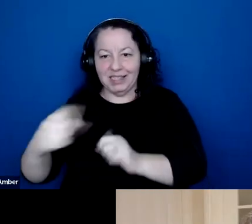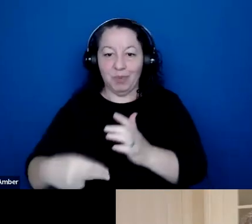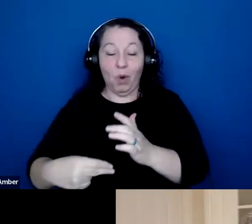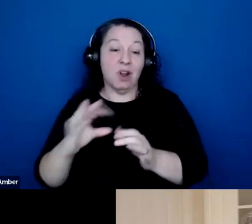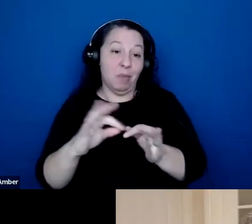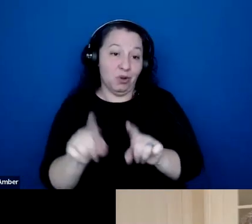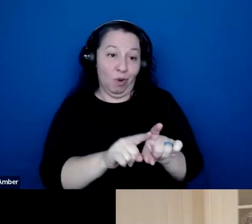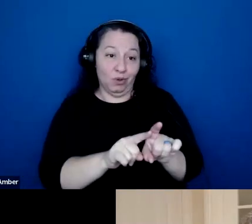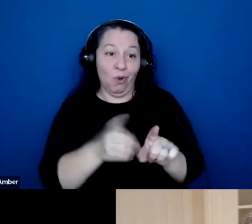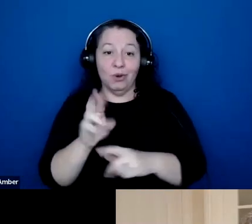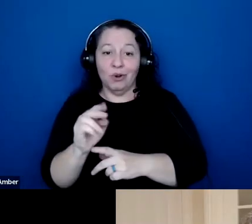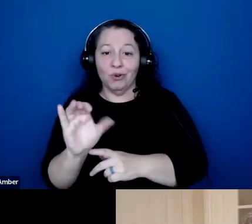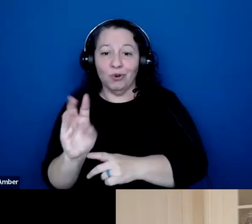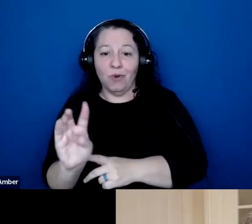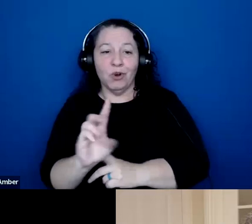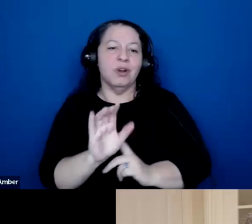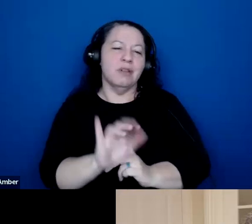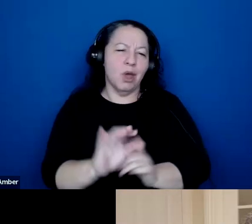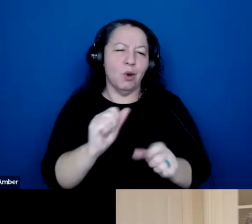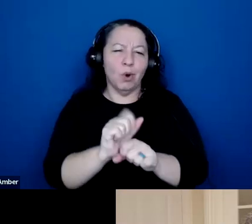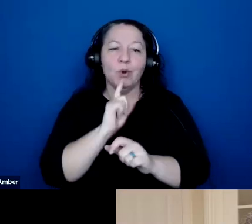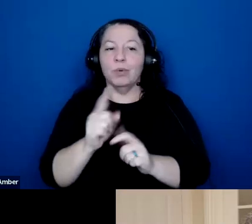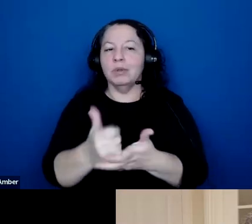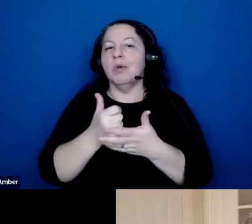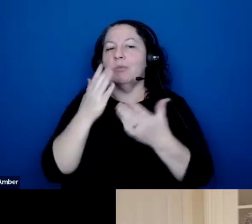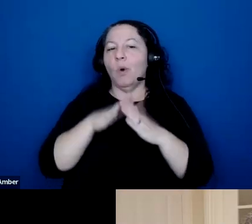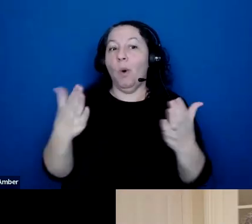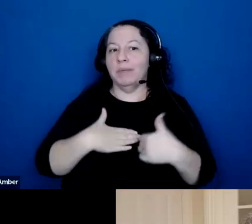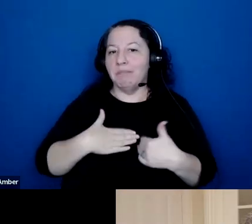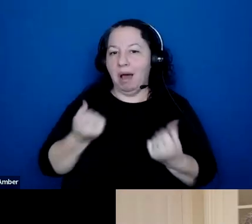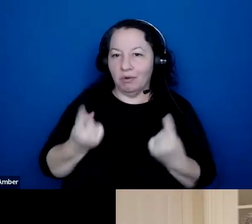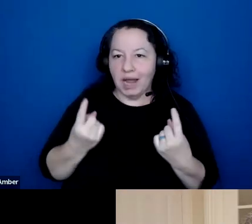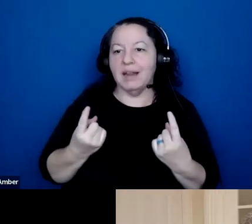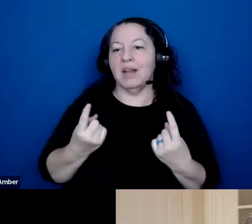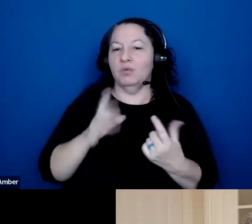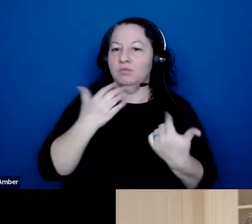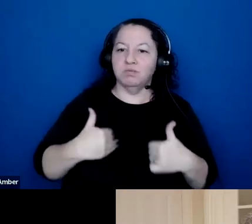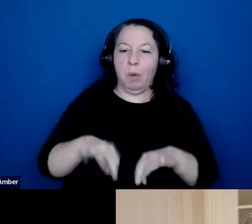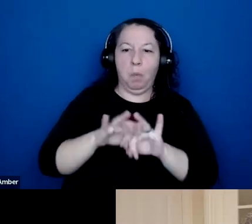Crawford's work really helped open my eyes to the massive role of the U.S. military in the climate crisis.